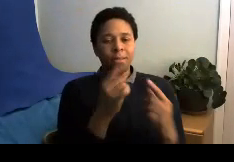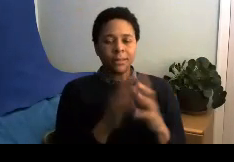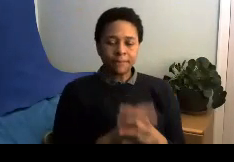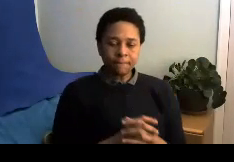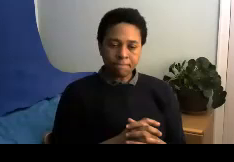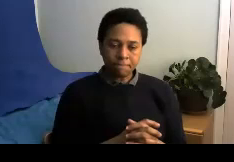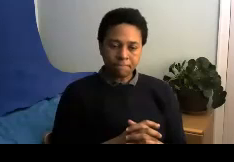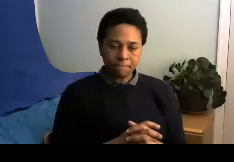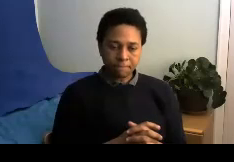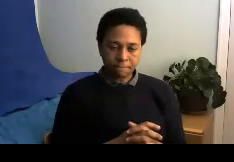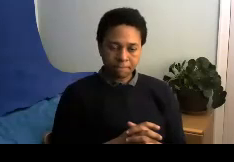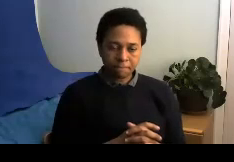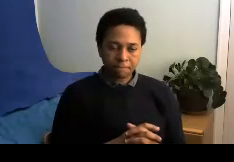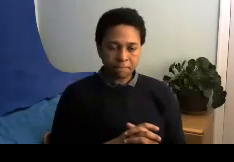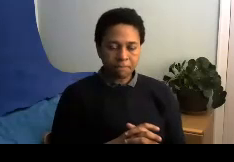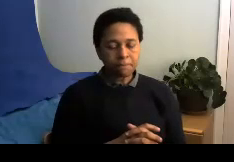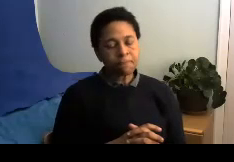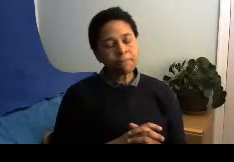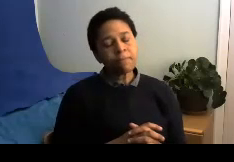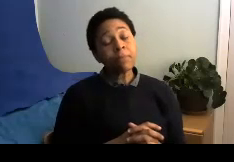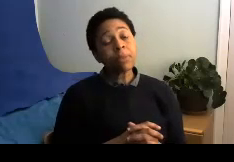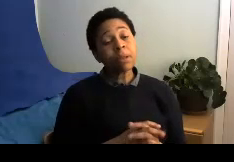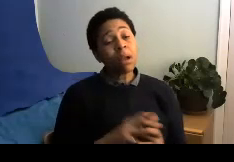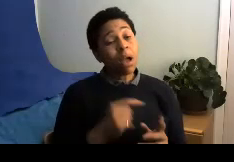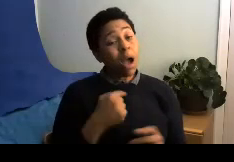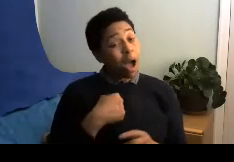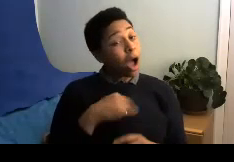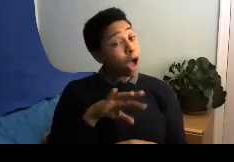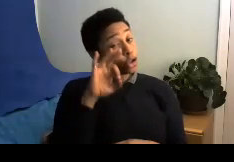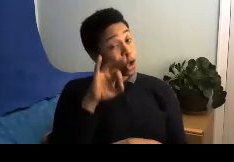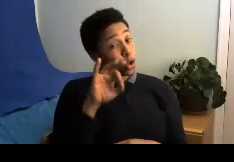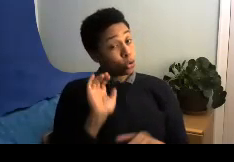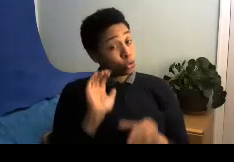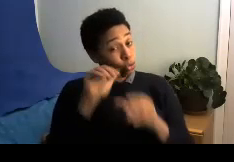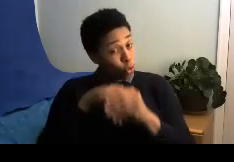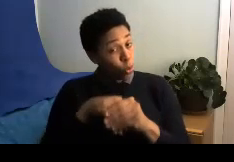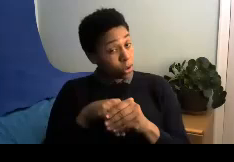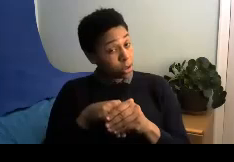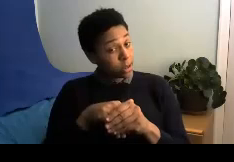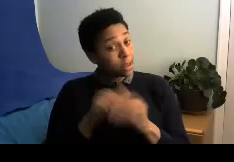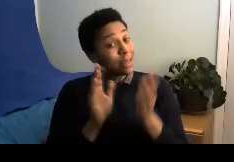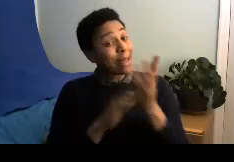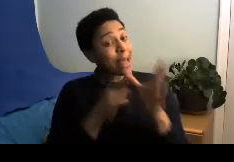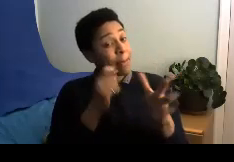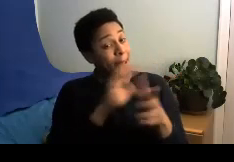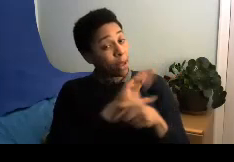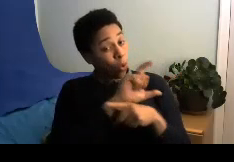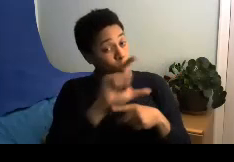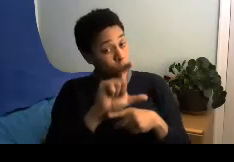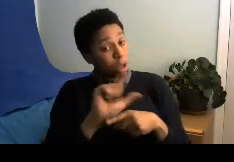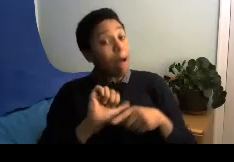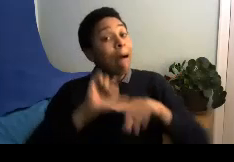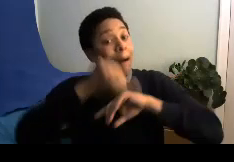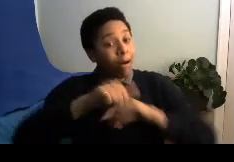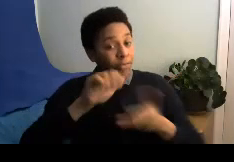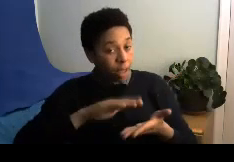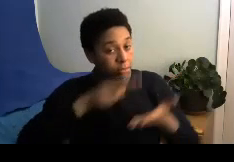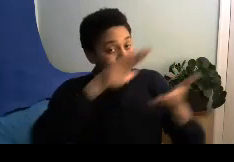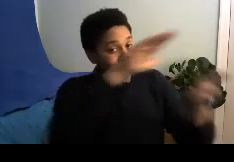really, I chose to enroll in the MA after I'd submitted my novel, the final version of my novel, A, because I didn't think my